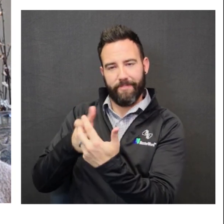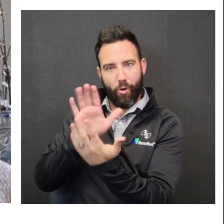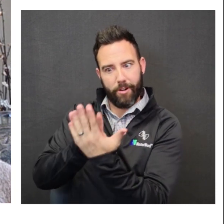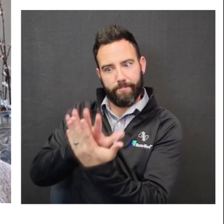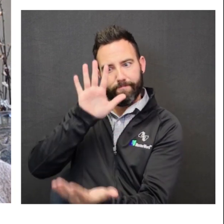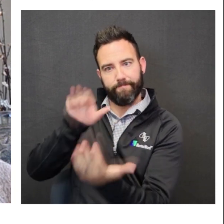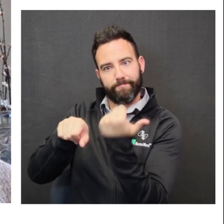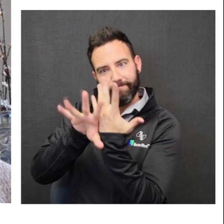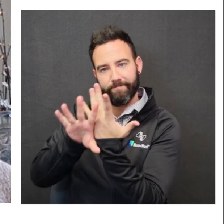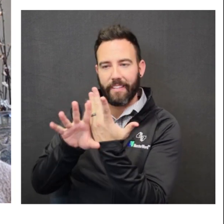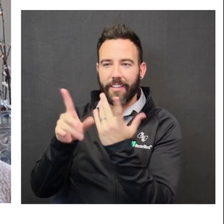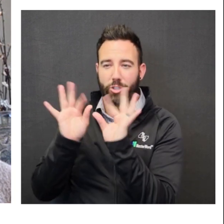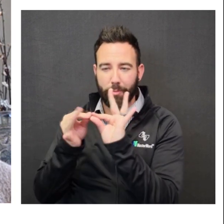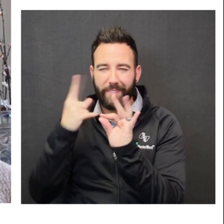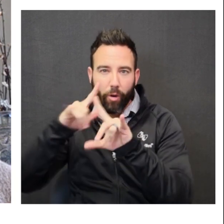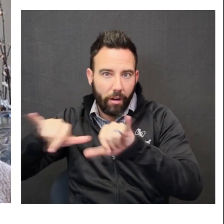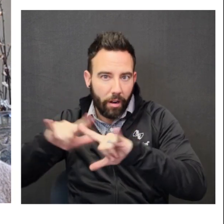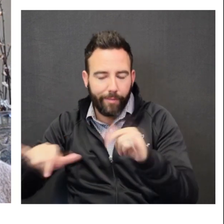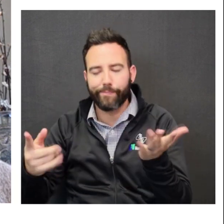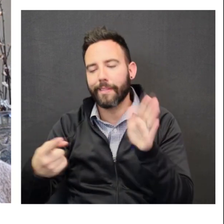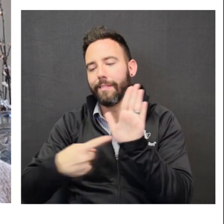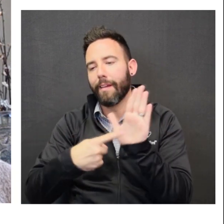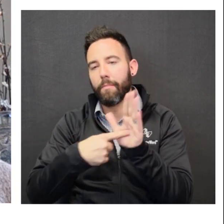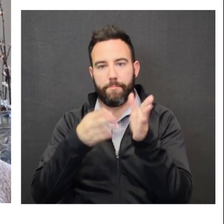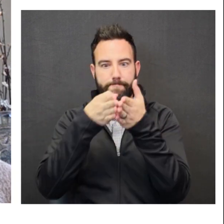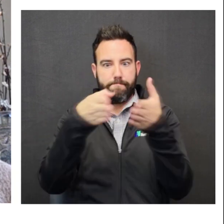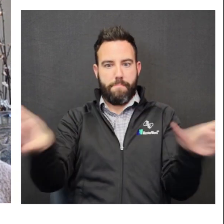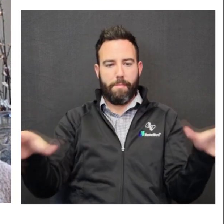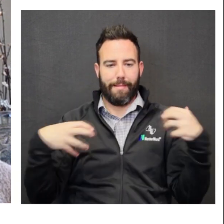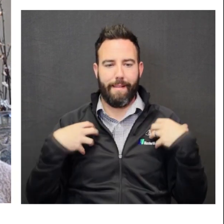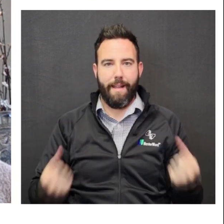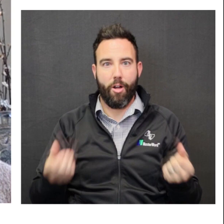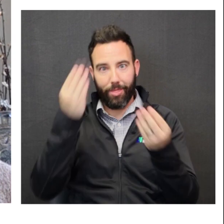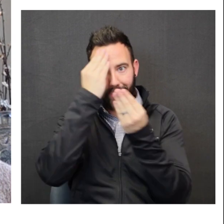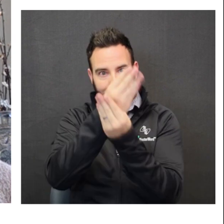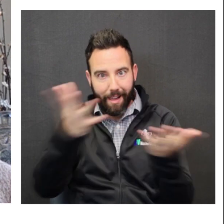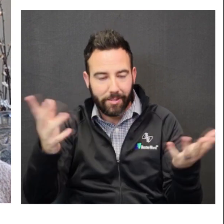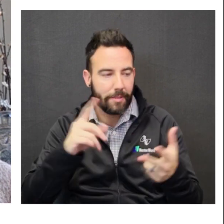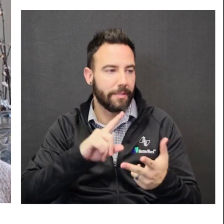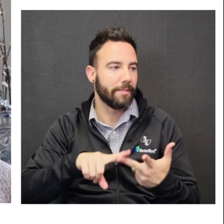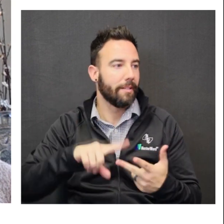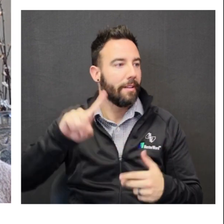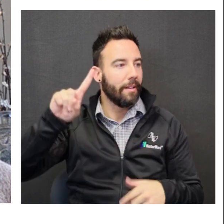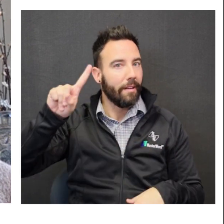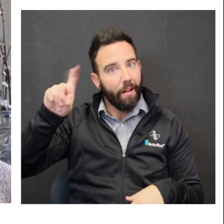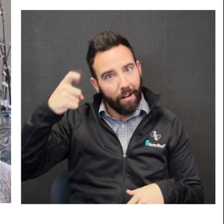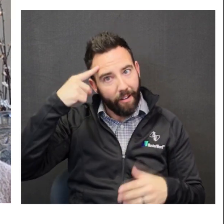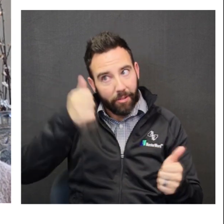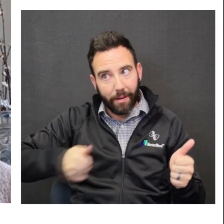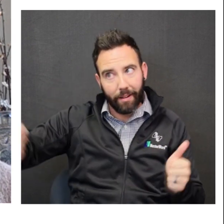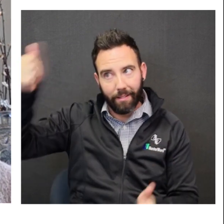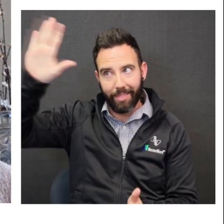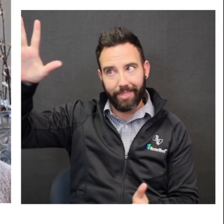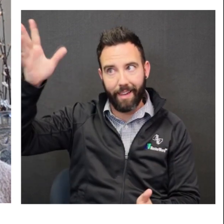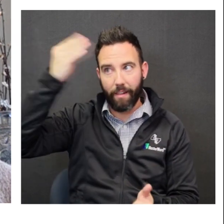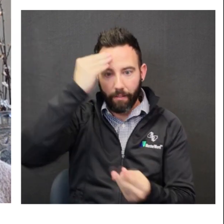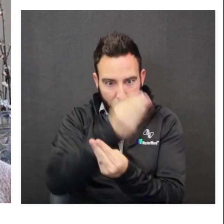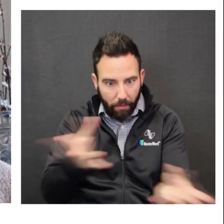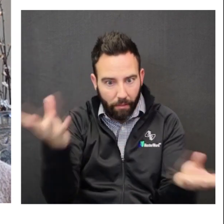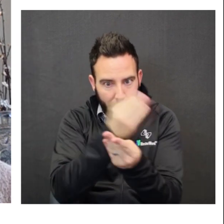bring in simultaneous interpreting for public health announcements and, you know, government communication with the population,